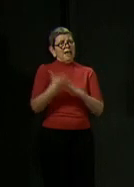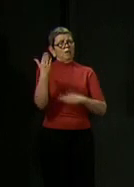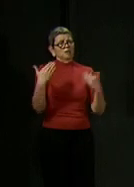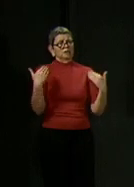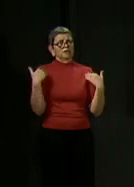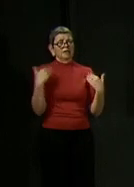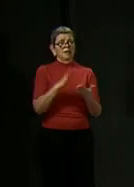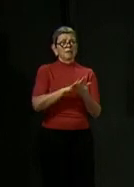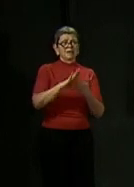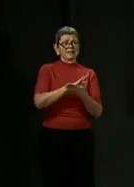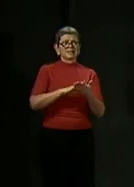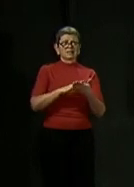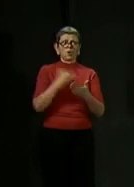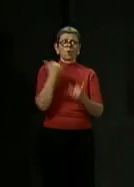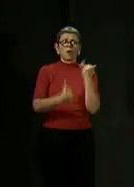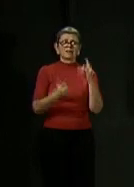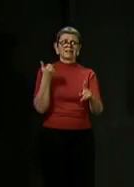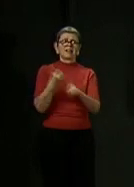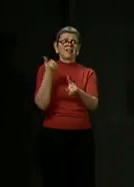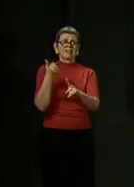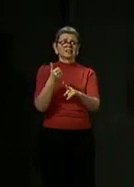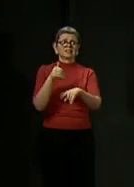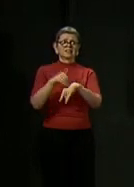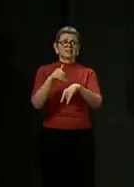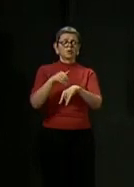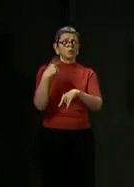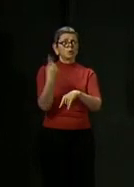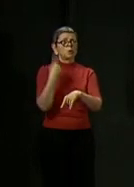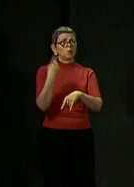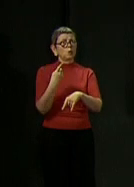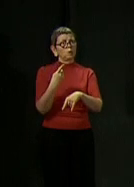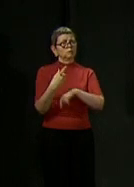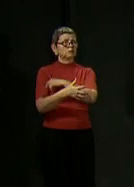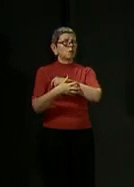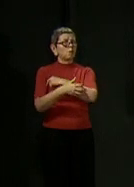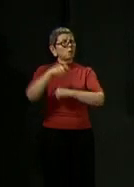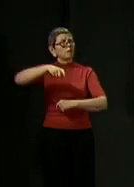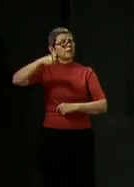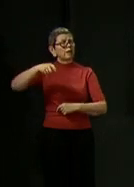well-off people in society? And to the Chief Constable, on this issue, has Police Scotland